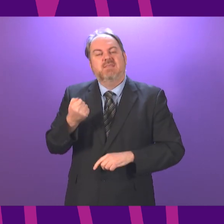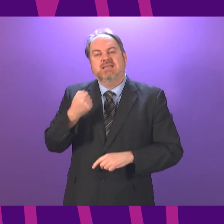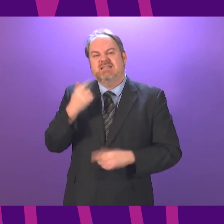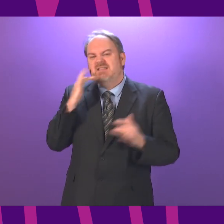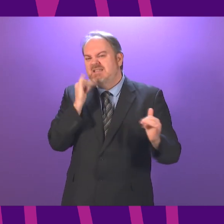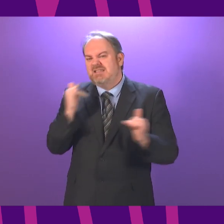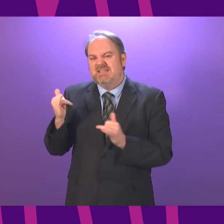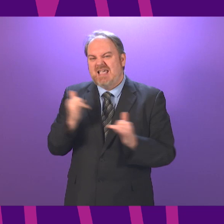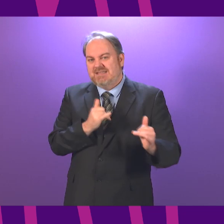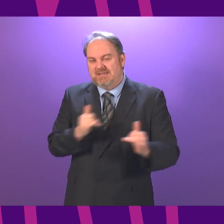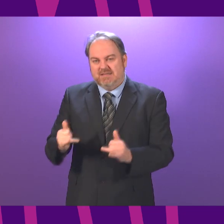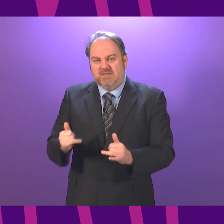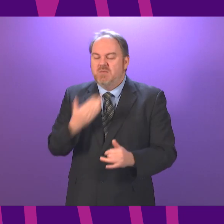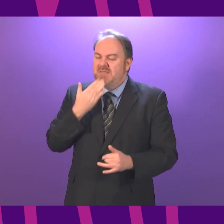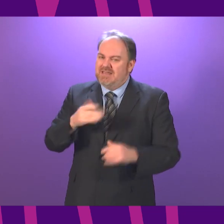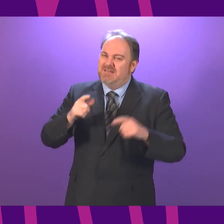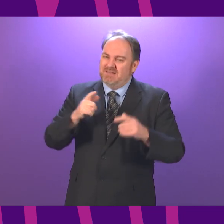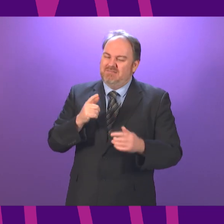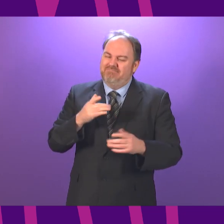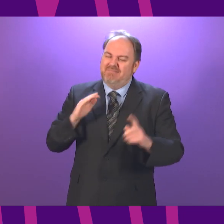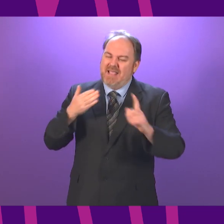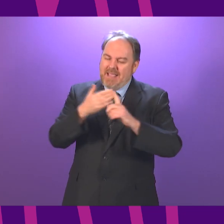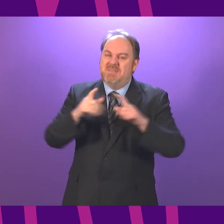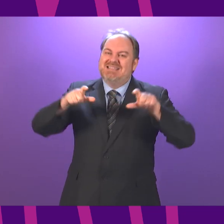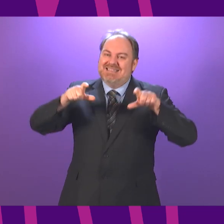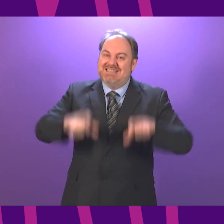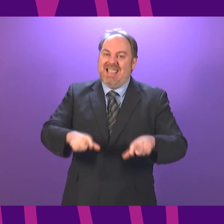home as much as possible. Please stay at home, protect the NHS and save lives.